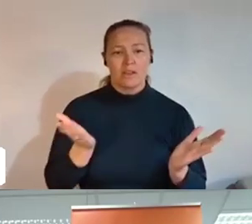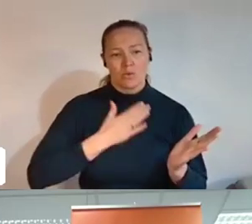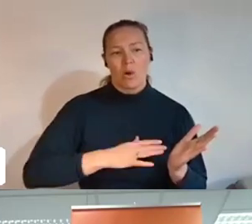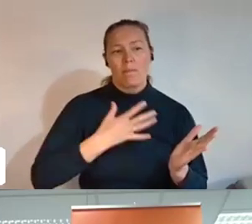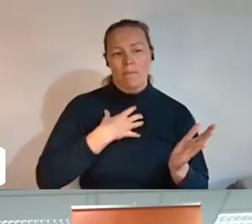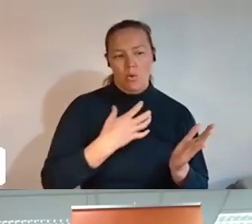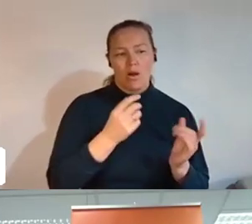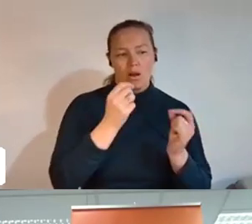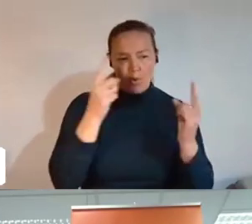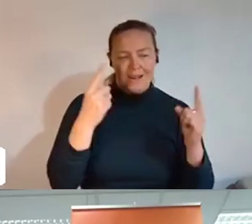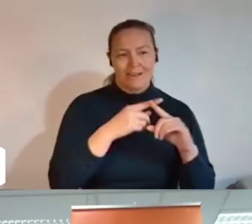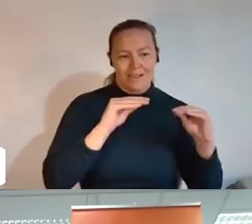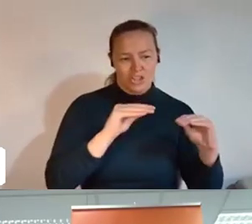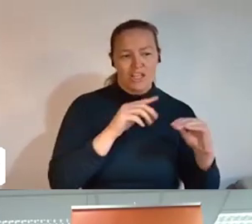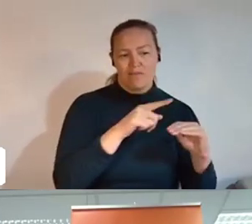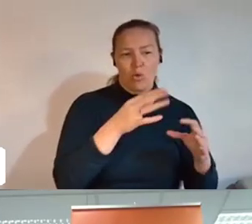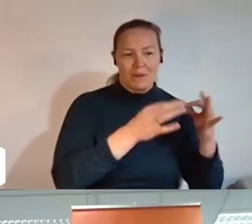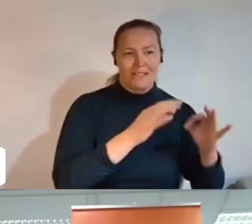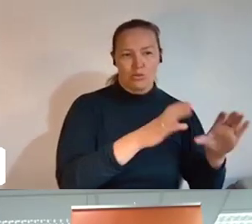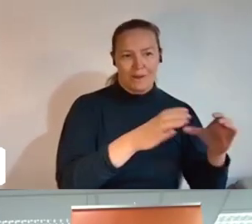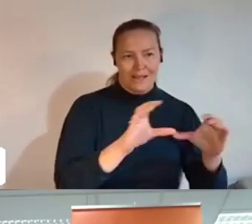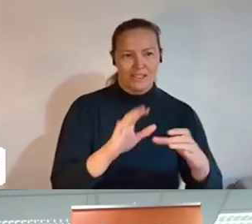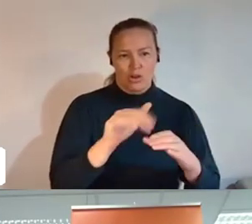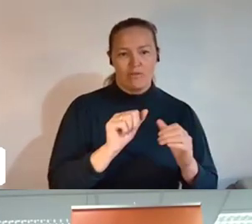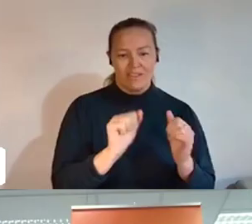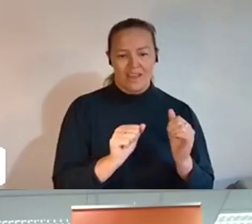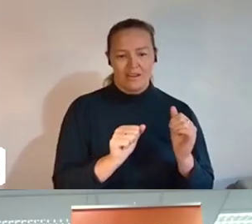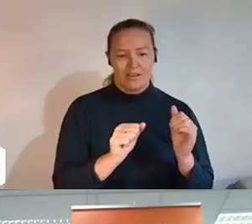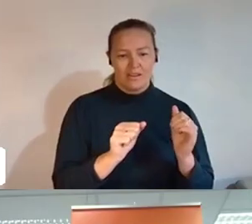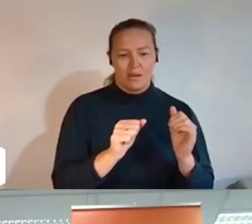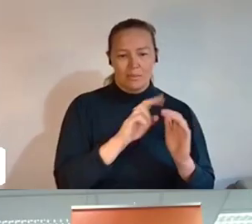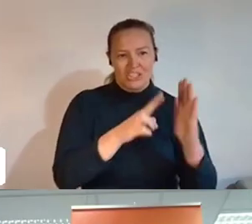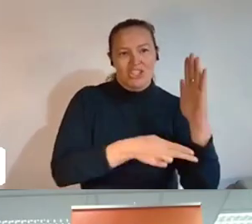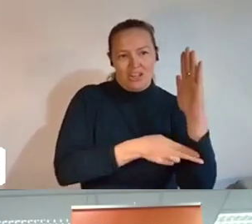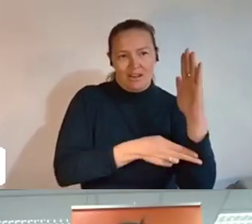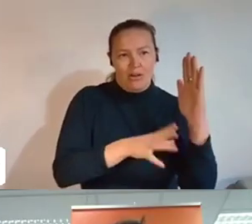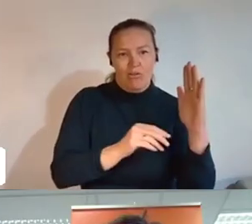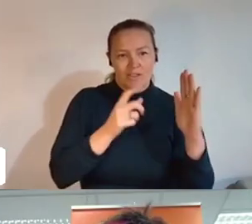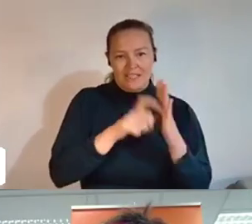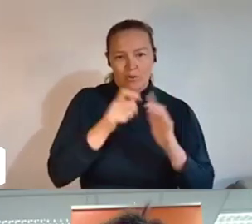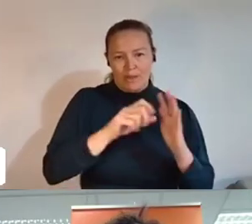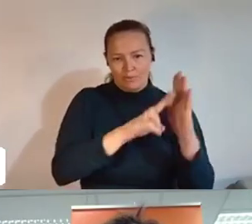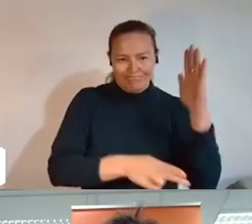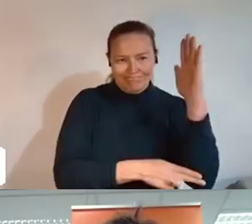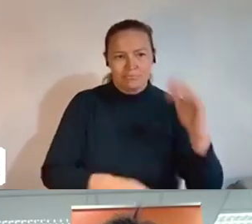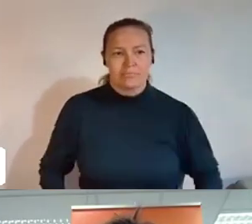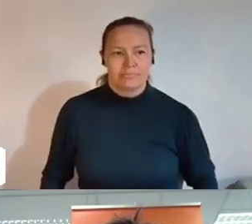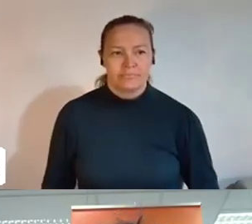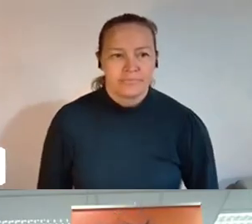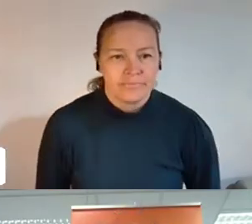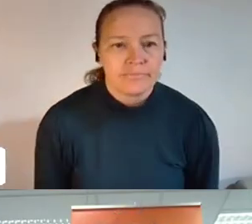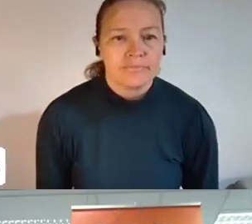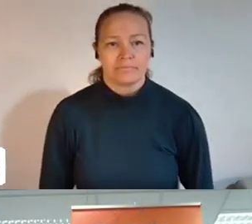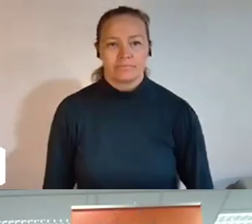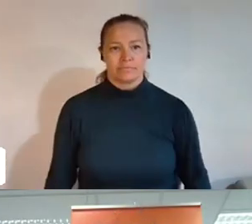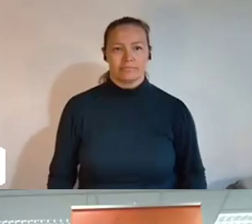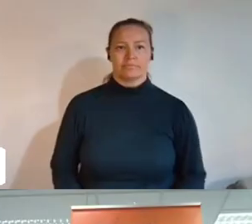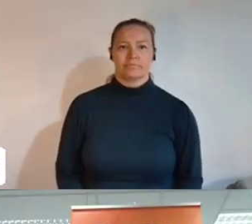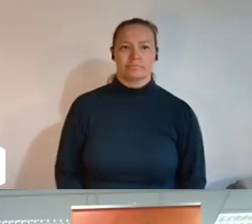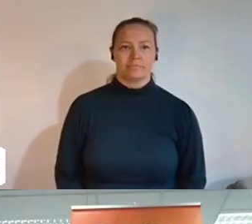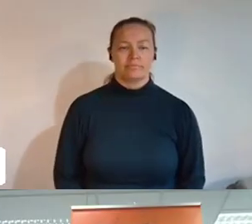on where they place disabled people on the list. Great answers. Okay, last question and this will